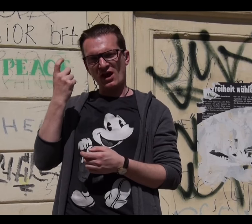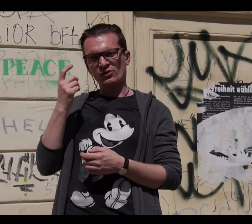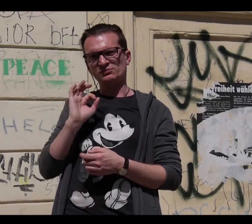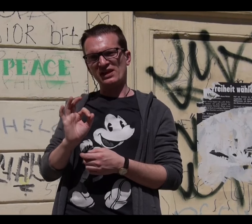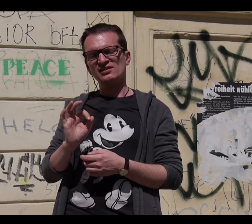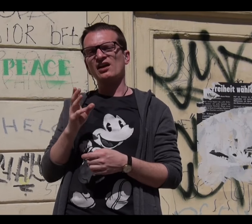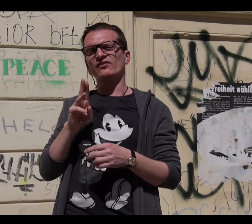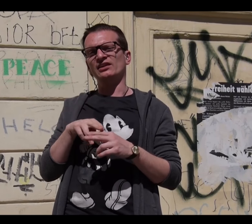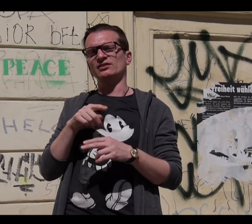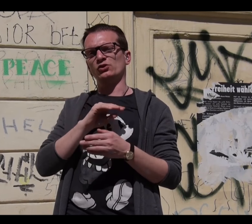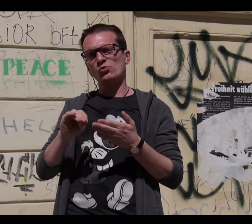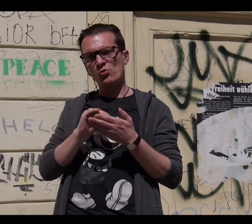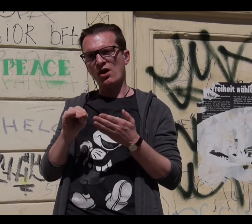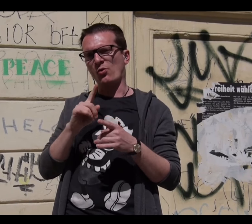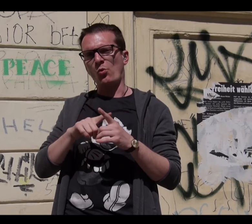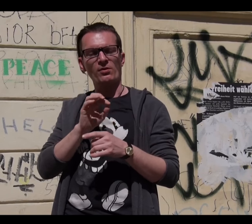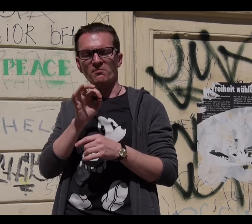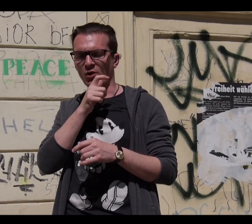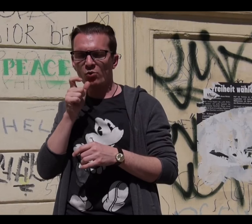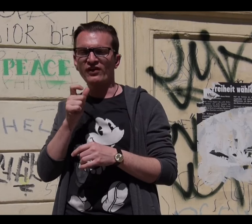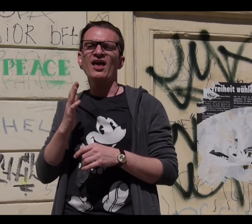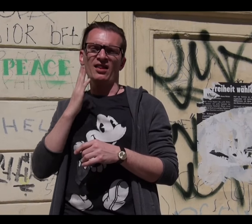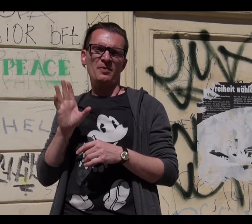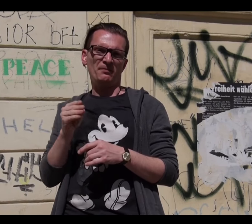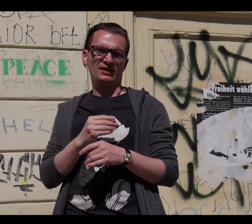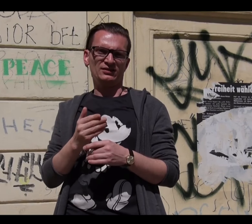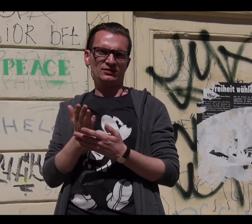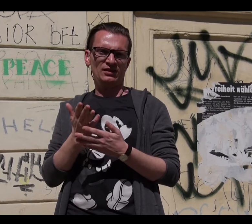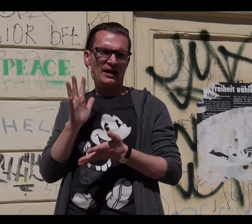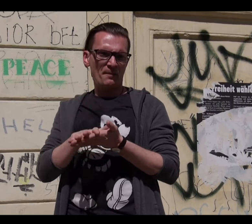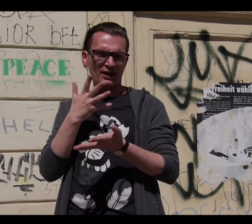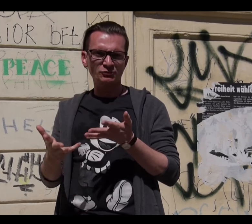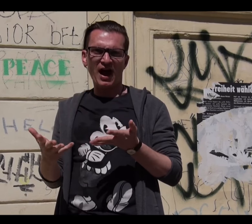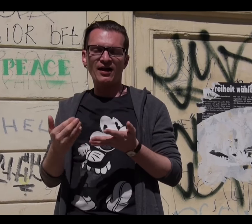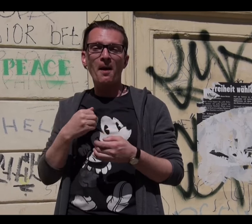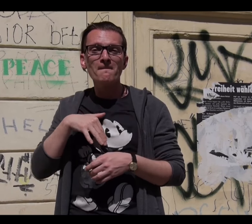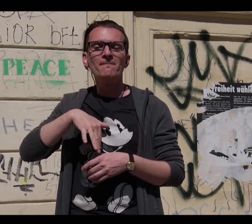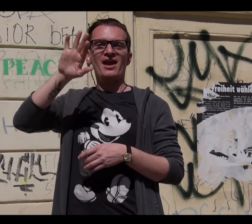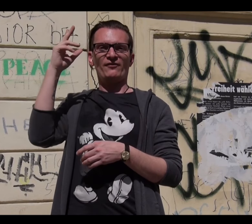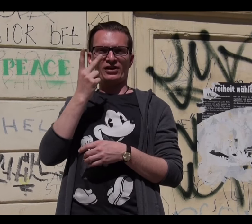In my opinion it is better, when Deaf people in school or vocational training are taught in sign language.